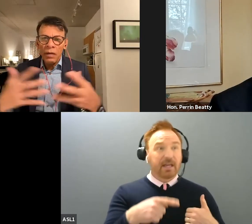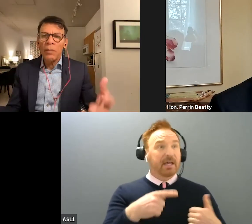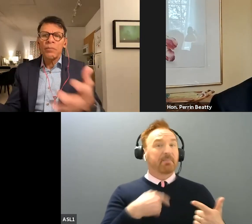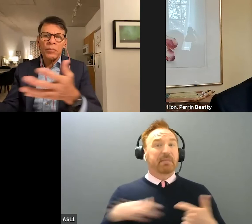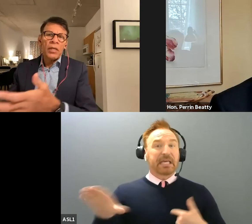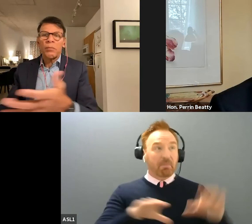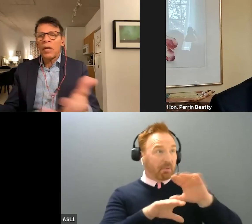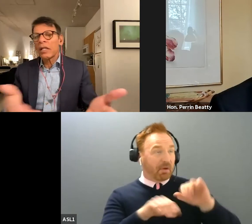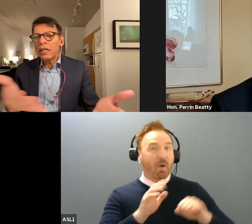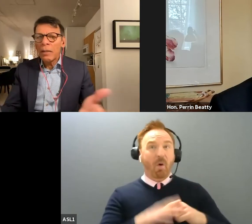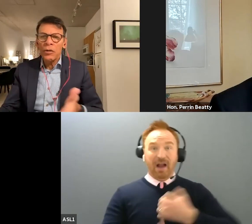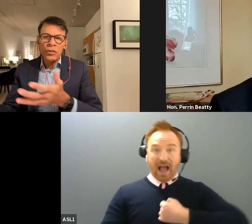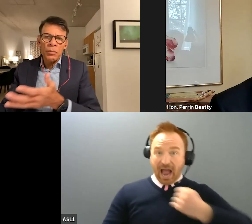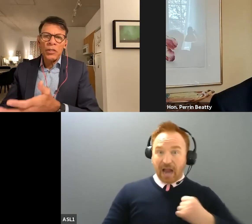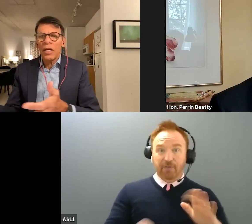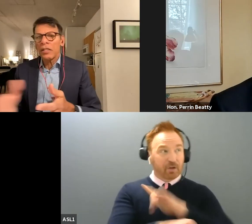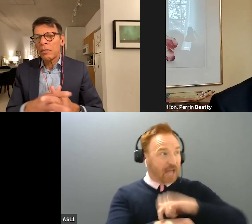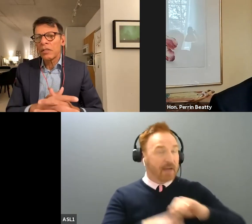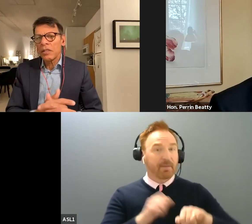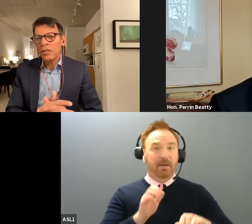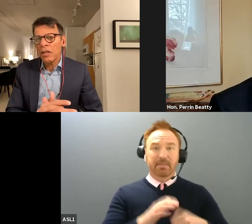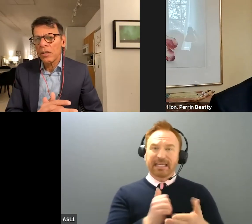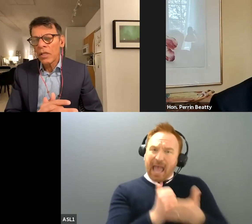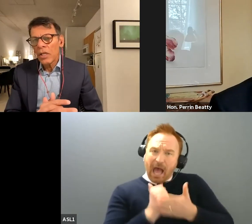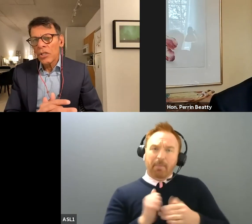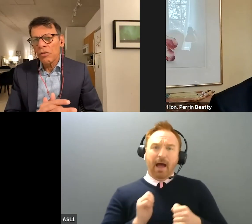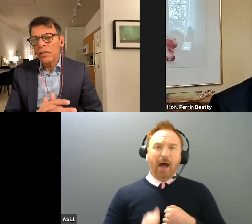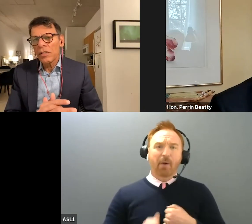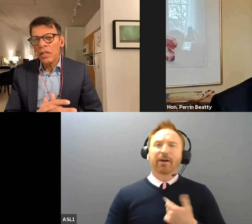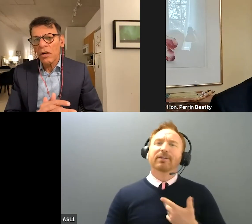help build their neighborhoods, patronize the businesses and other services that all